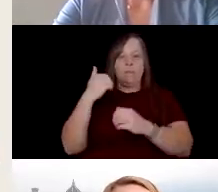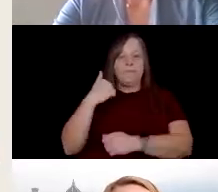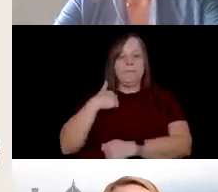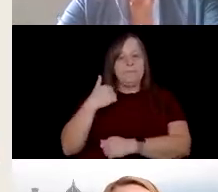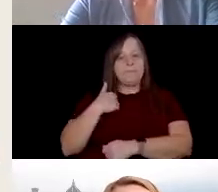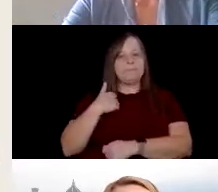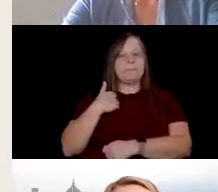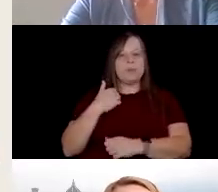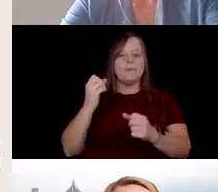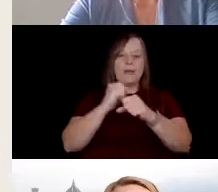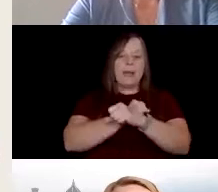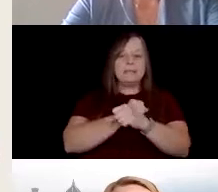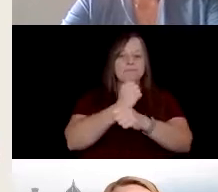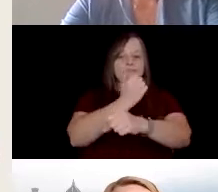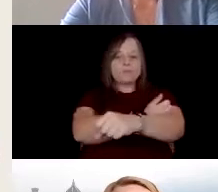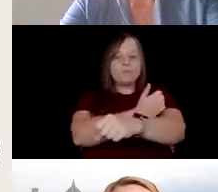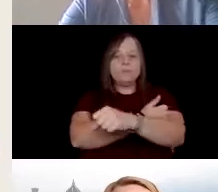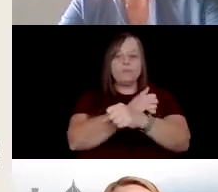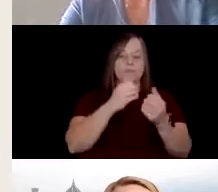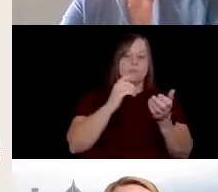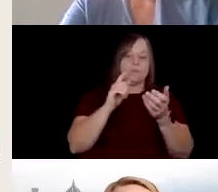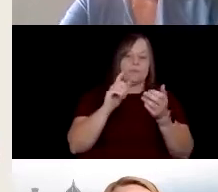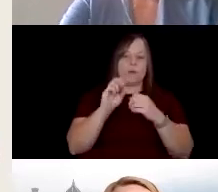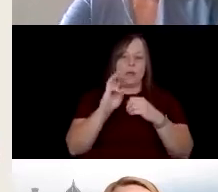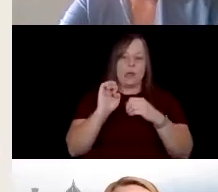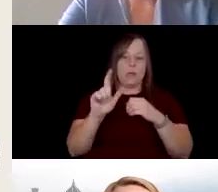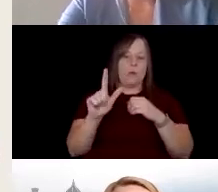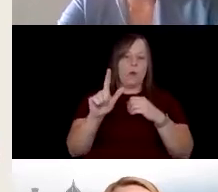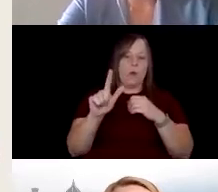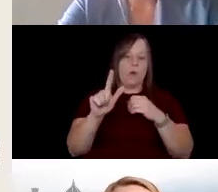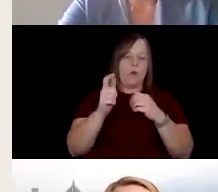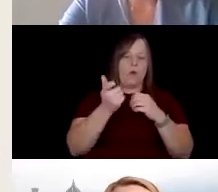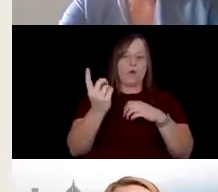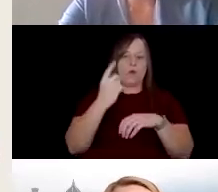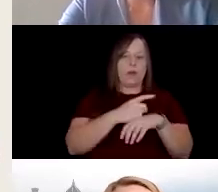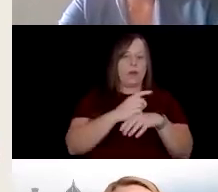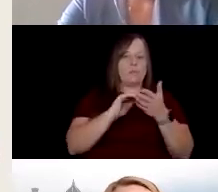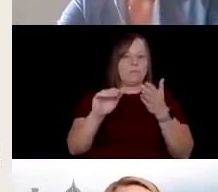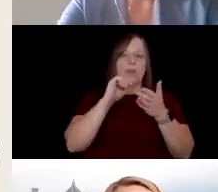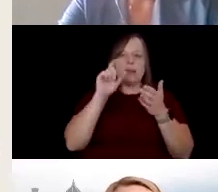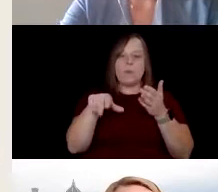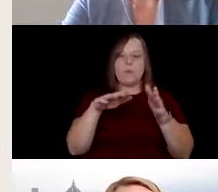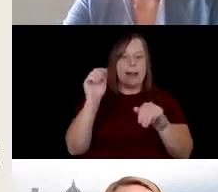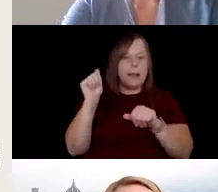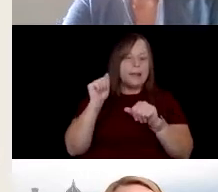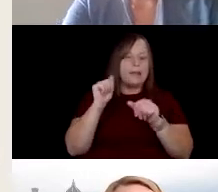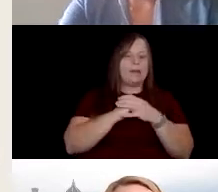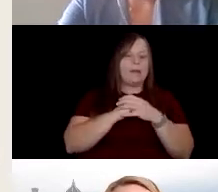get into fights, use drugs, disappear for days at a time when they're not supposed to. And, yeah, these are all things that are gonna lead